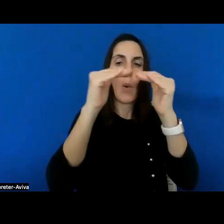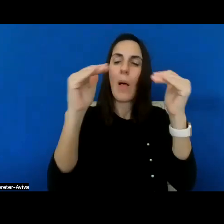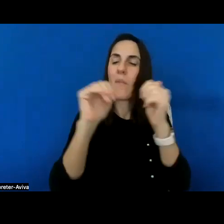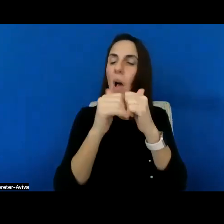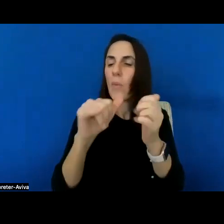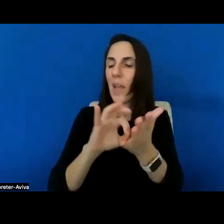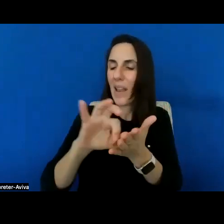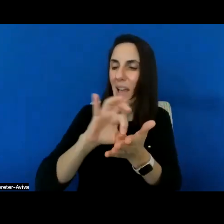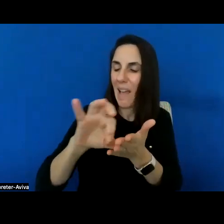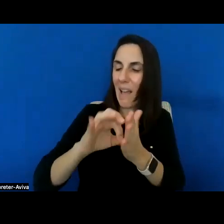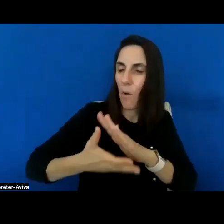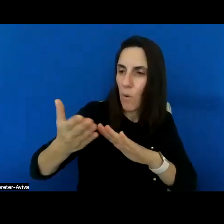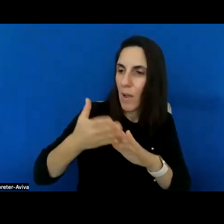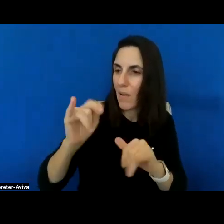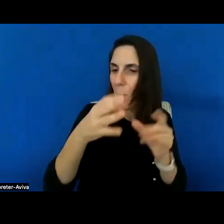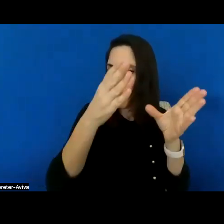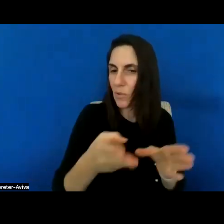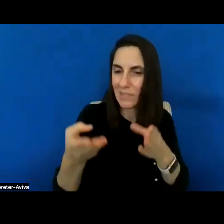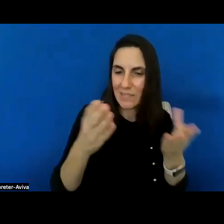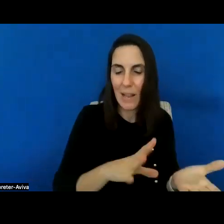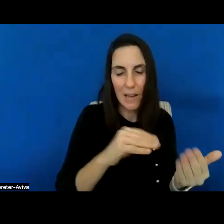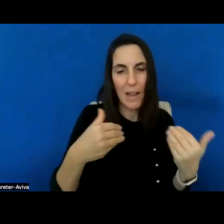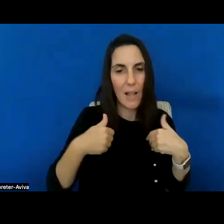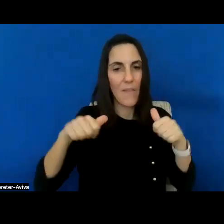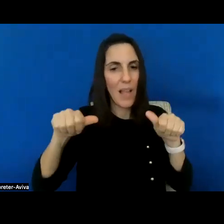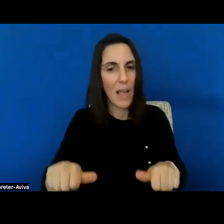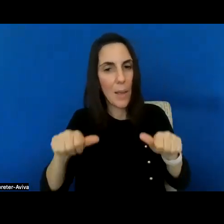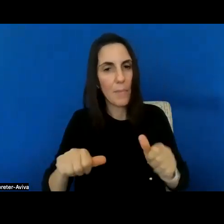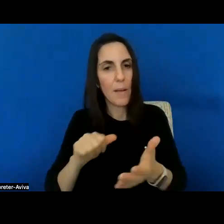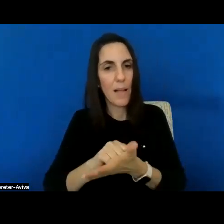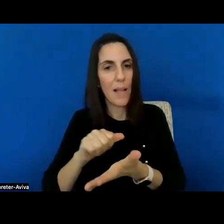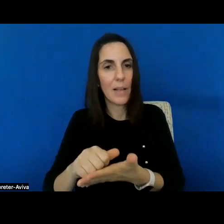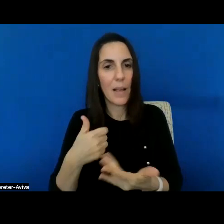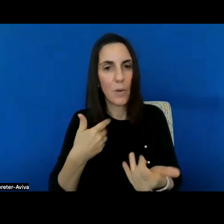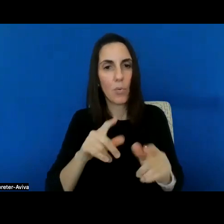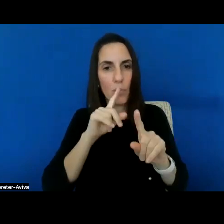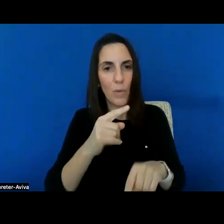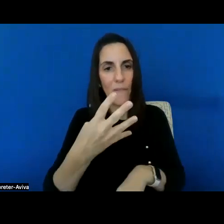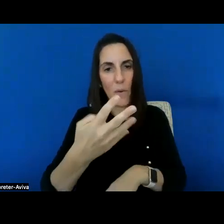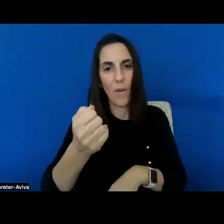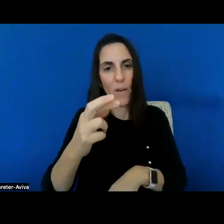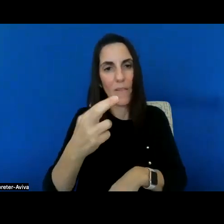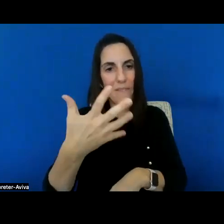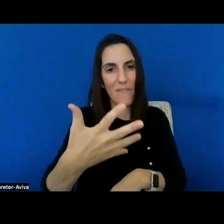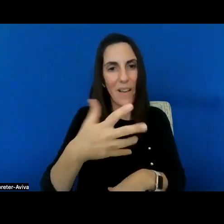passes, and has enable account so we're gonna answer about 4 or 5 questions I had on.